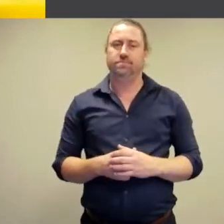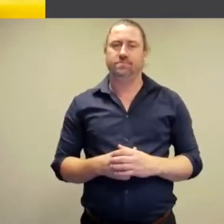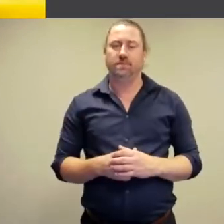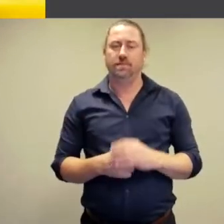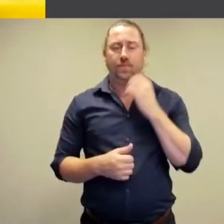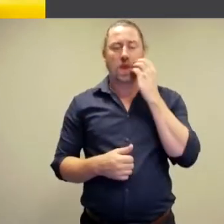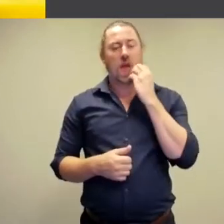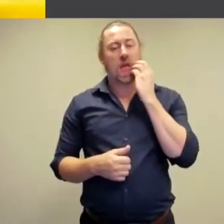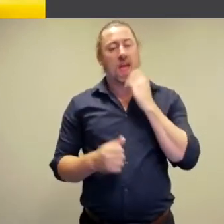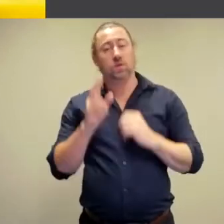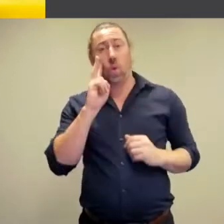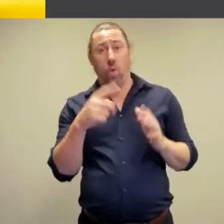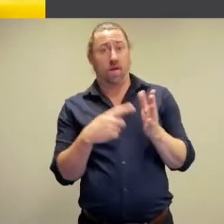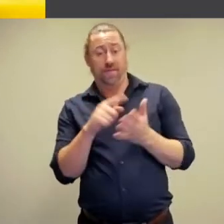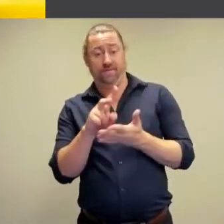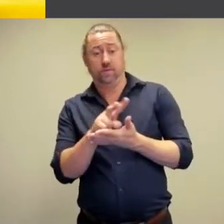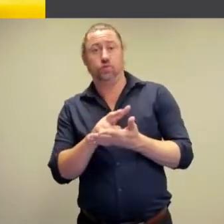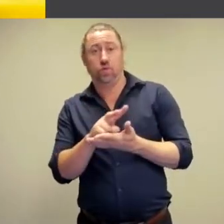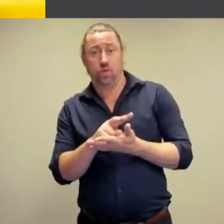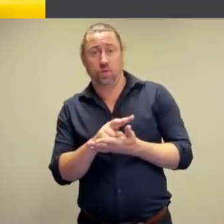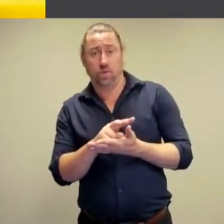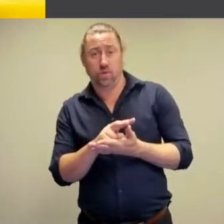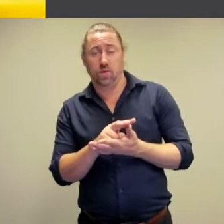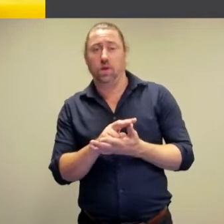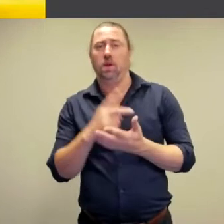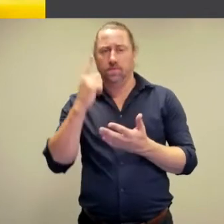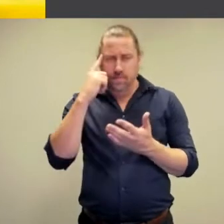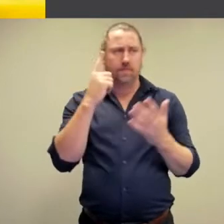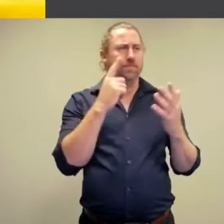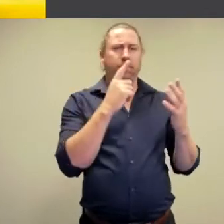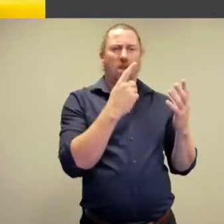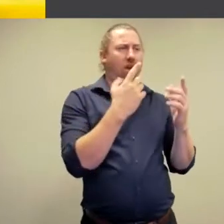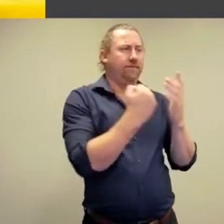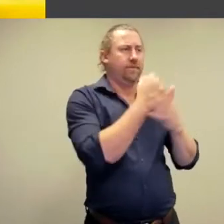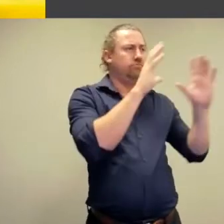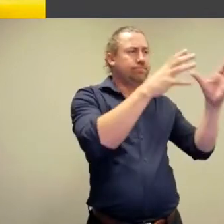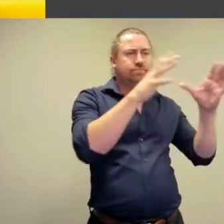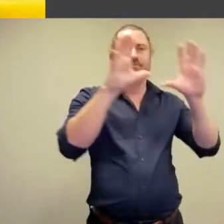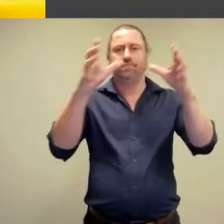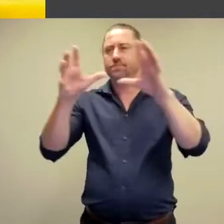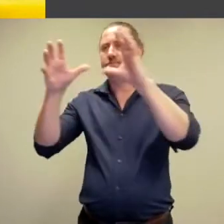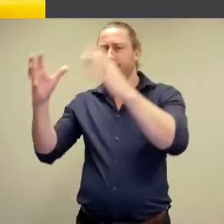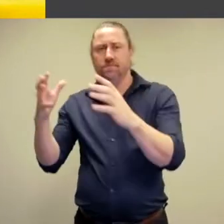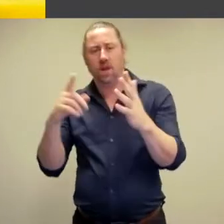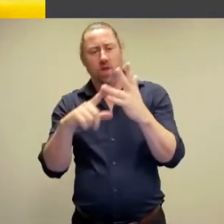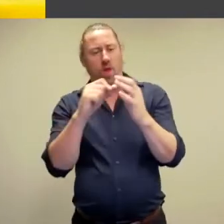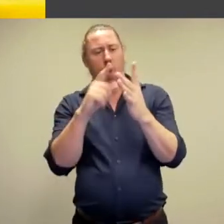video, I’m thinking about collections, kind of gathering similar objects